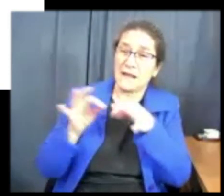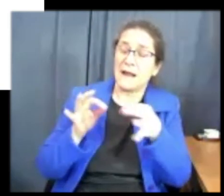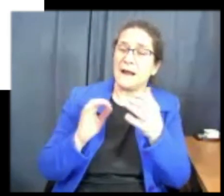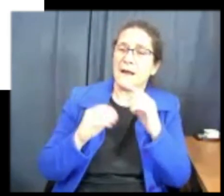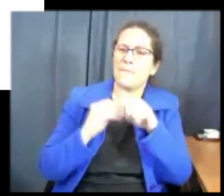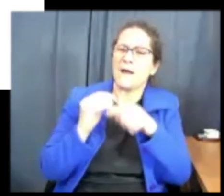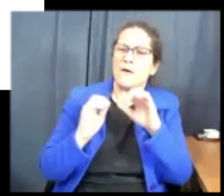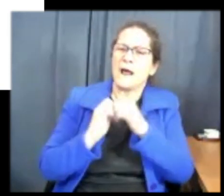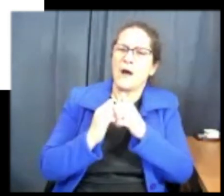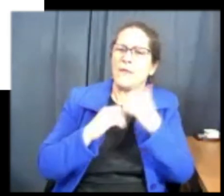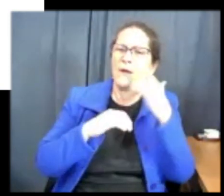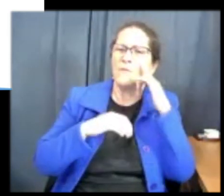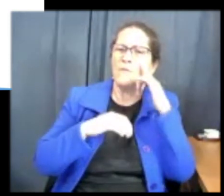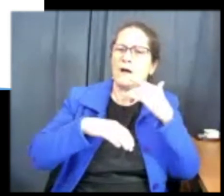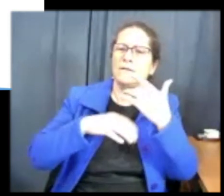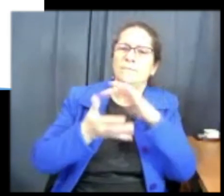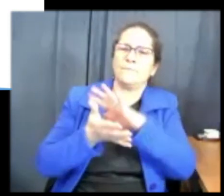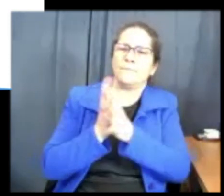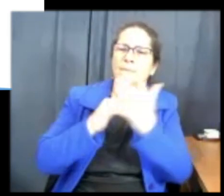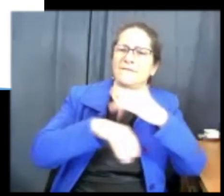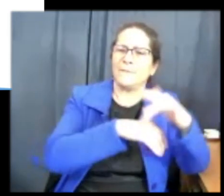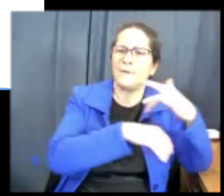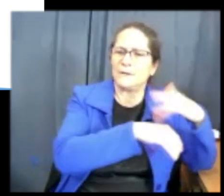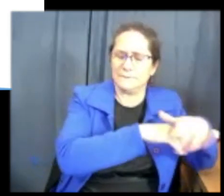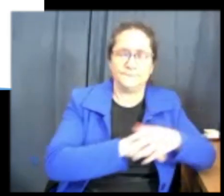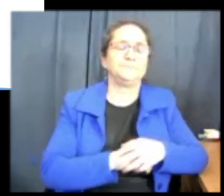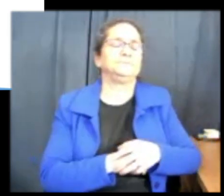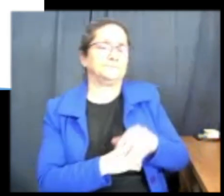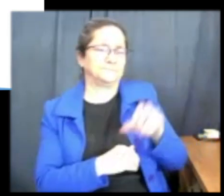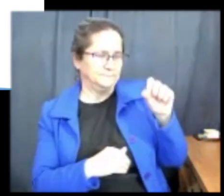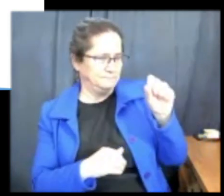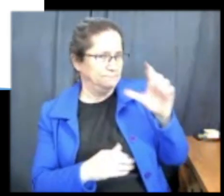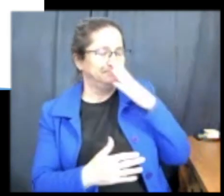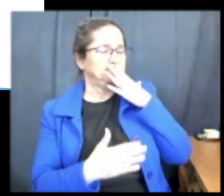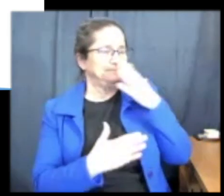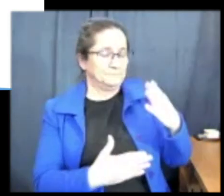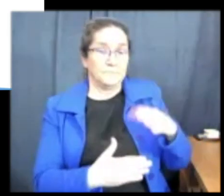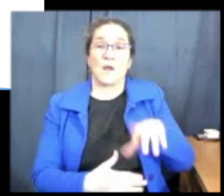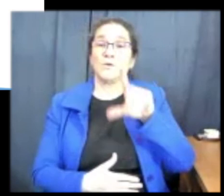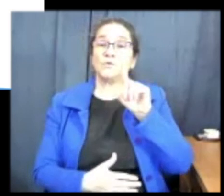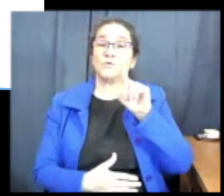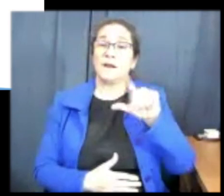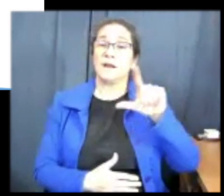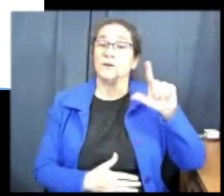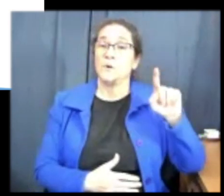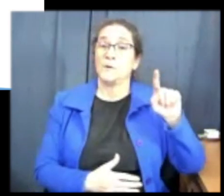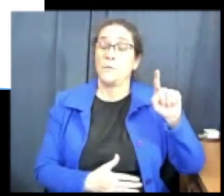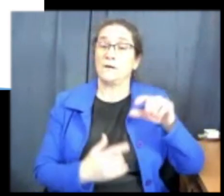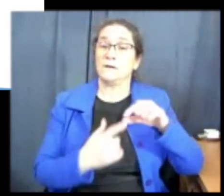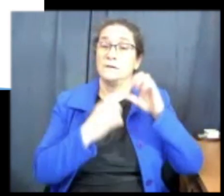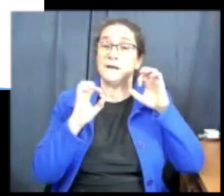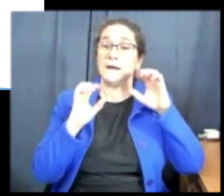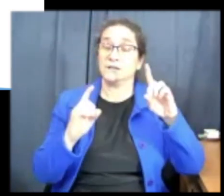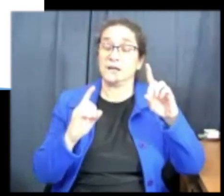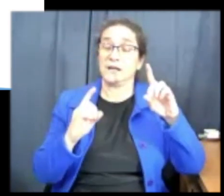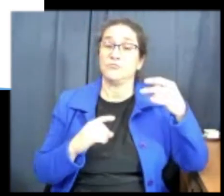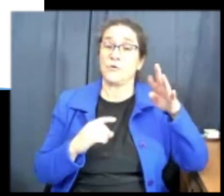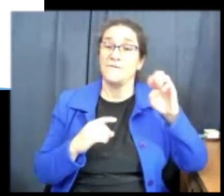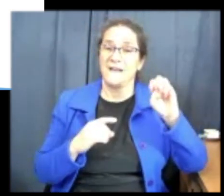Yes, thank you Shawna. So as Shawna said the 2021 Special Education Profile will be released in two phases due